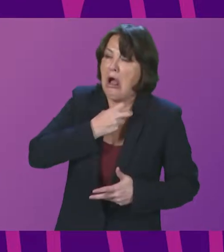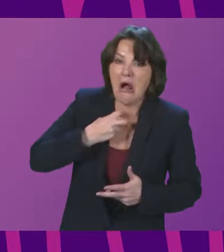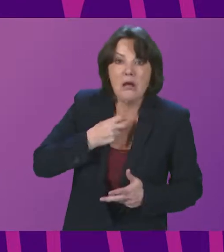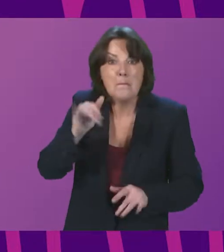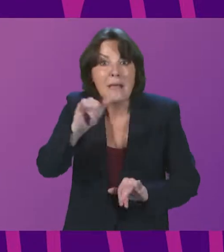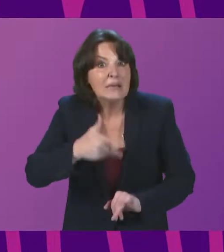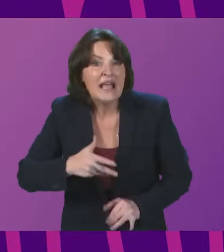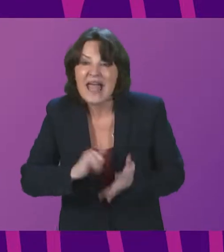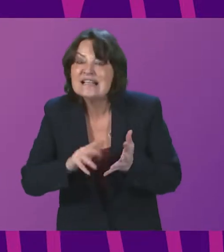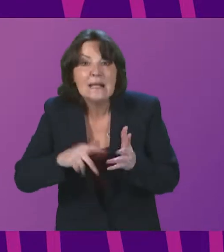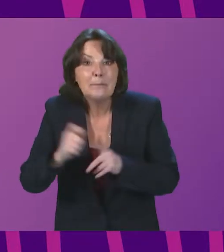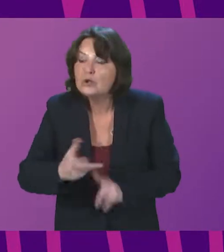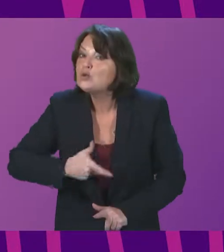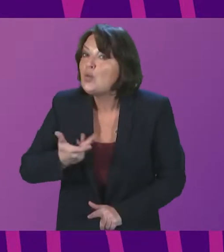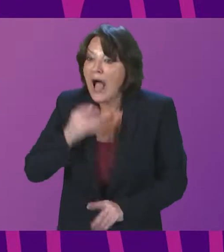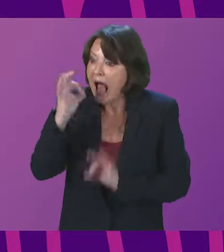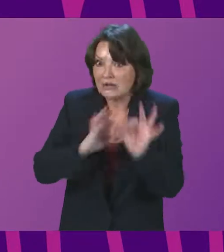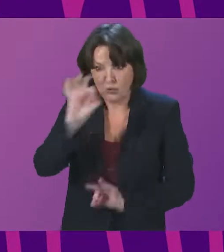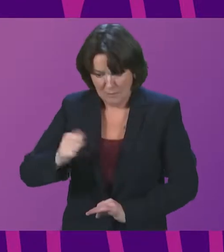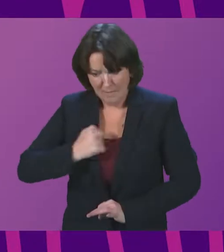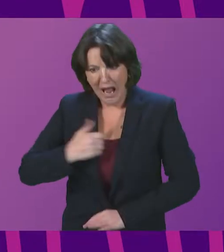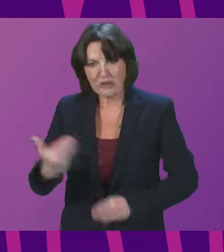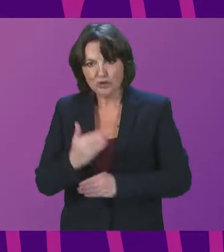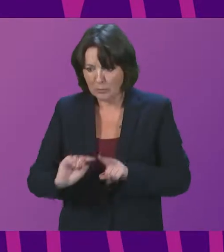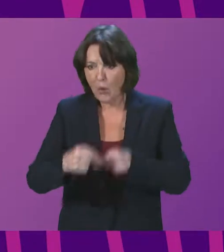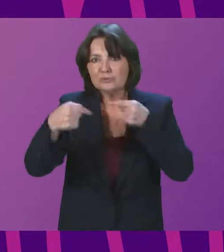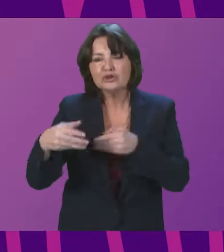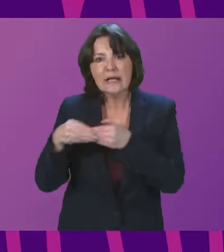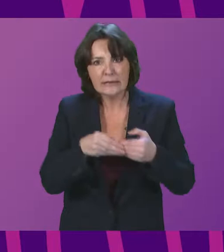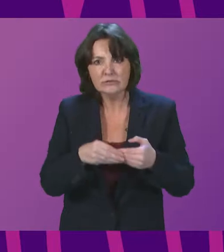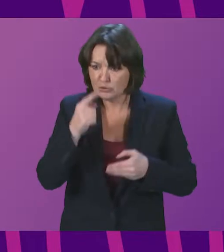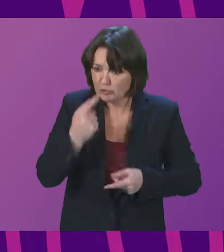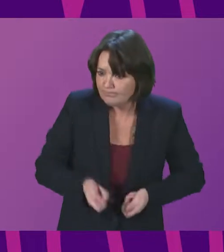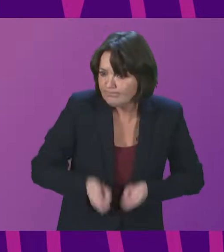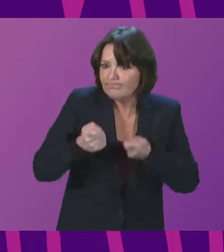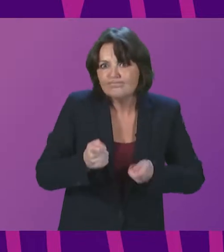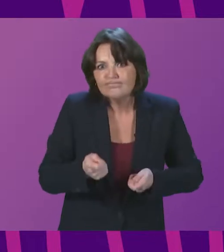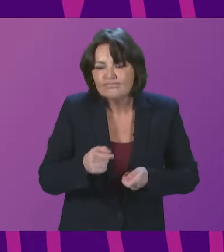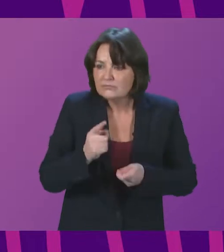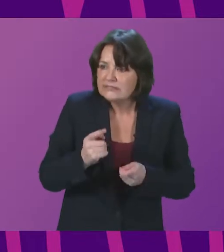these questions to be asked, but it is the job of the Opposition in this country to raise serious concerns when they come in.